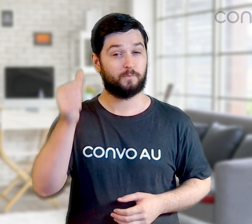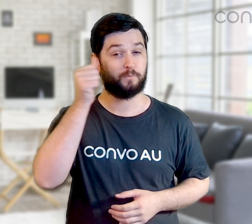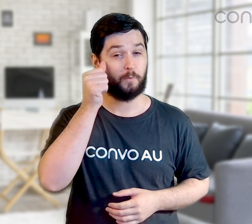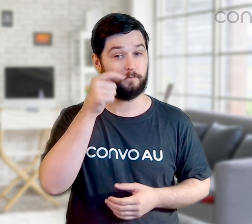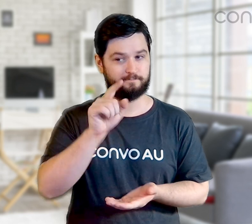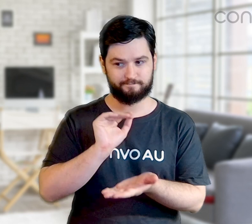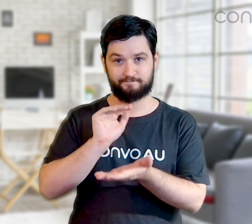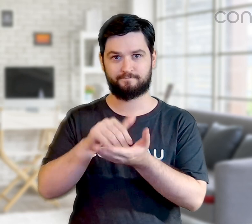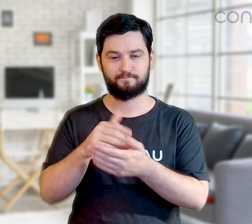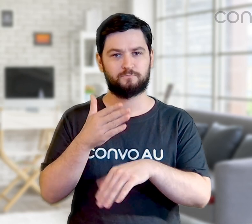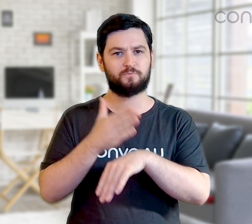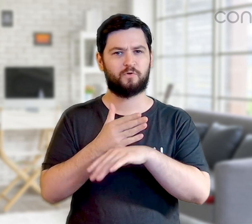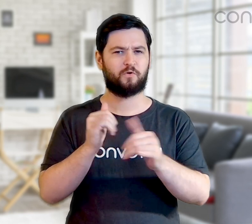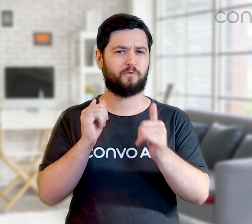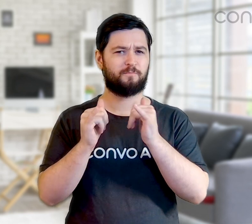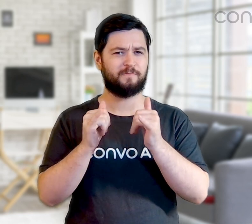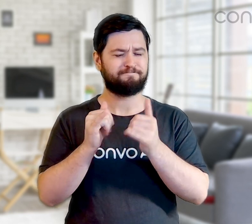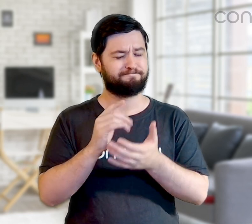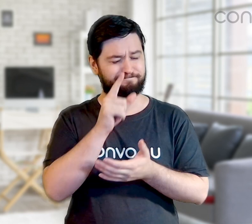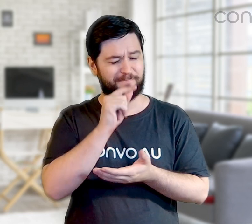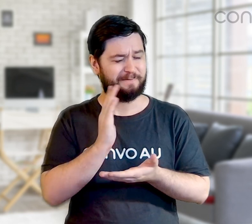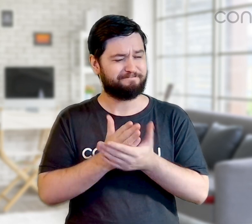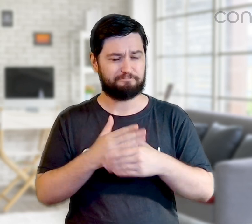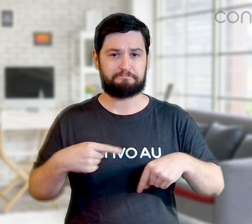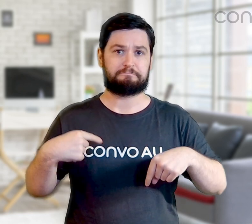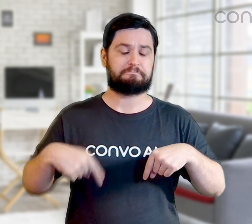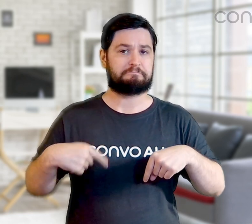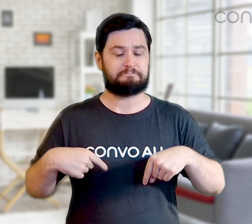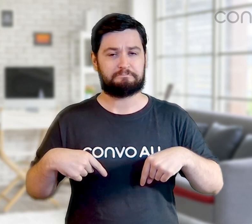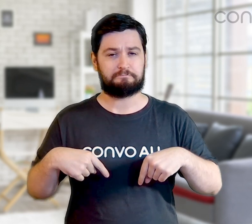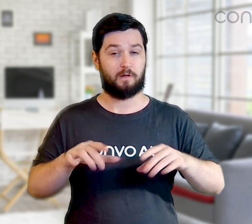We know interviews can be nerve-racking...